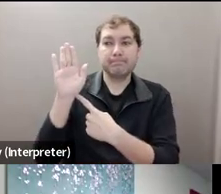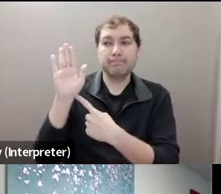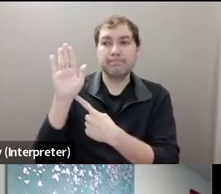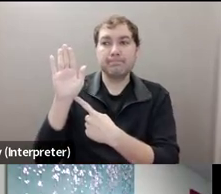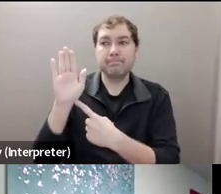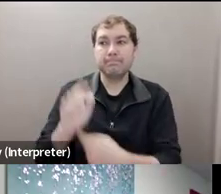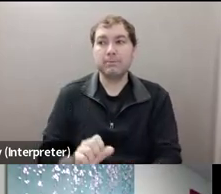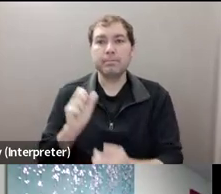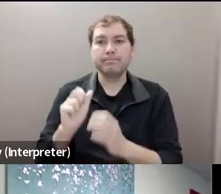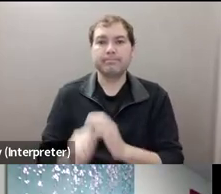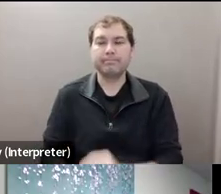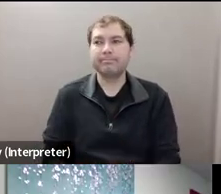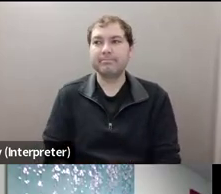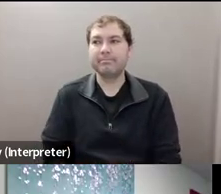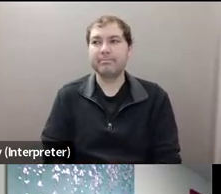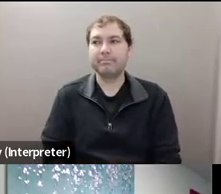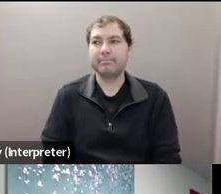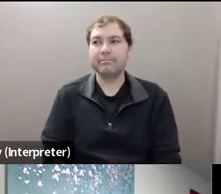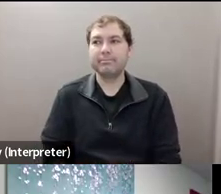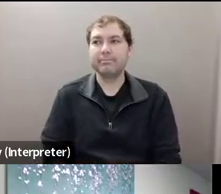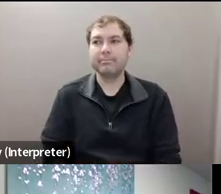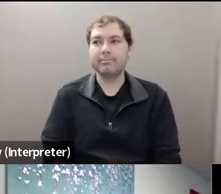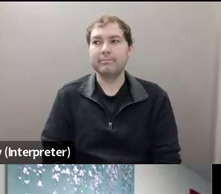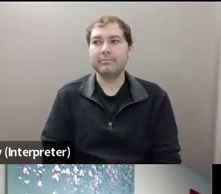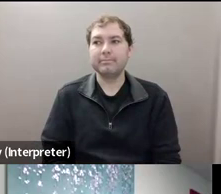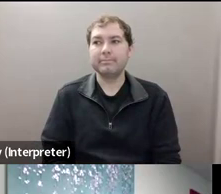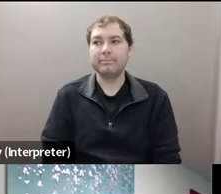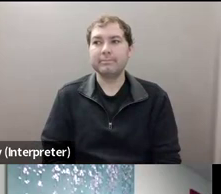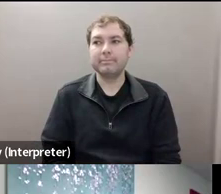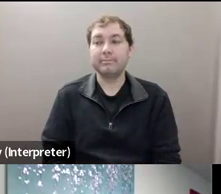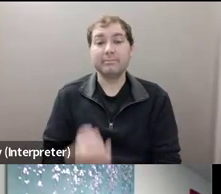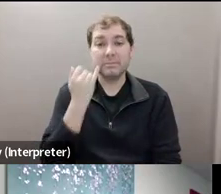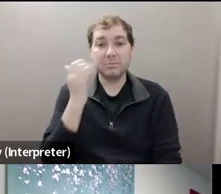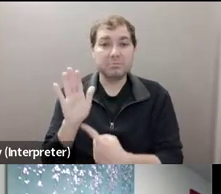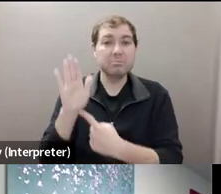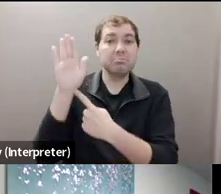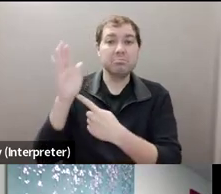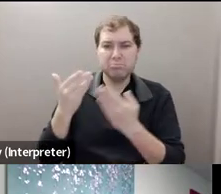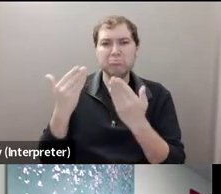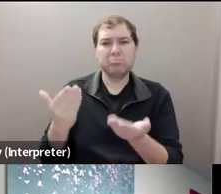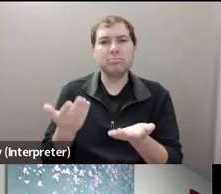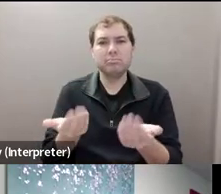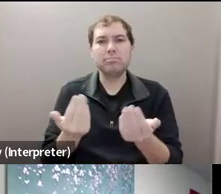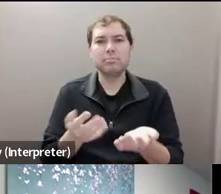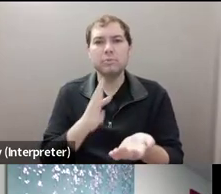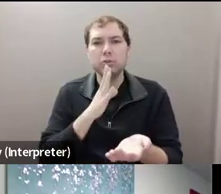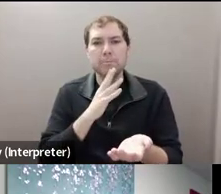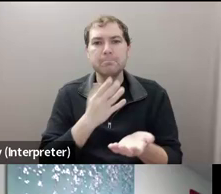Adam w/APRIL: Oh, I think I just lost them. Rebecca - APRIL: If you've raised your hand, why don't you go ahead and start speaking. Adam w/APRIL: Yeah, that'd be great.